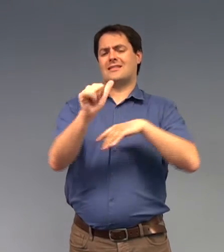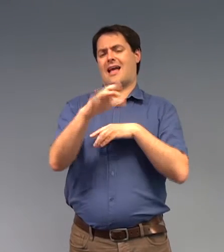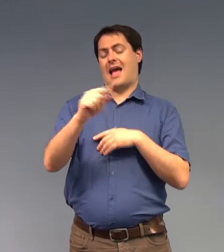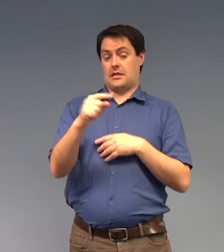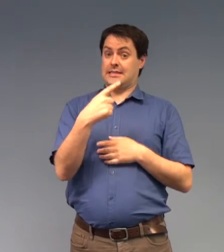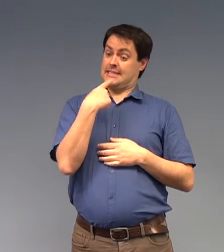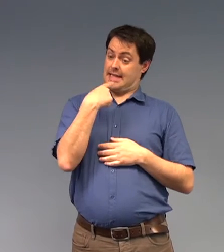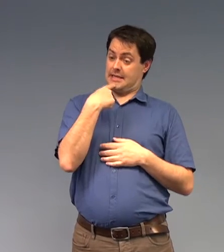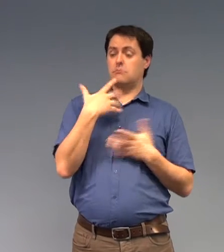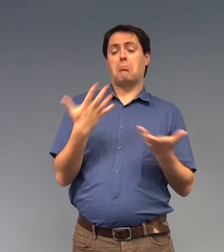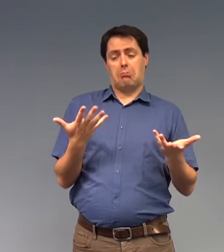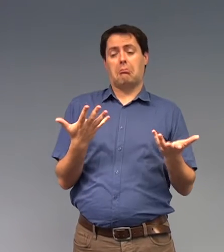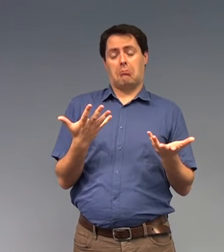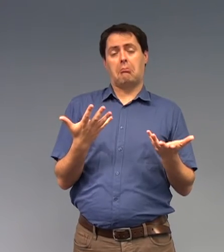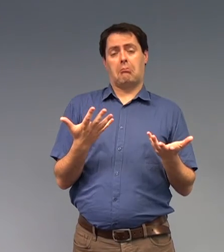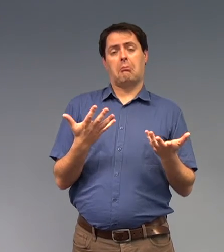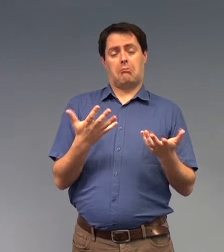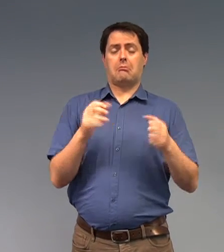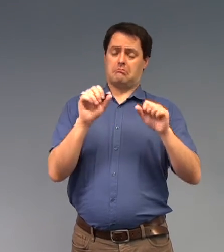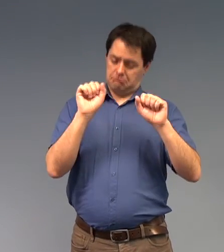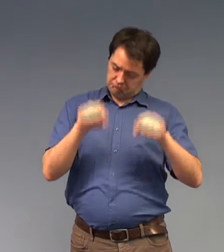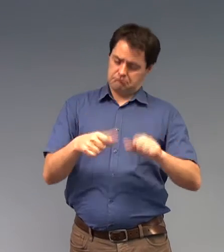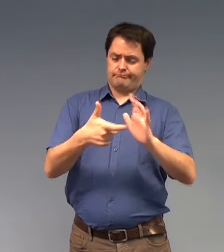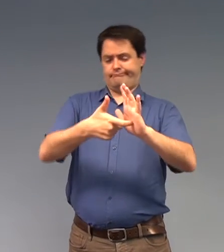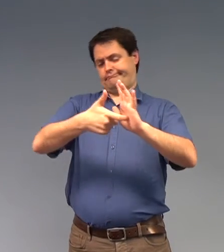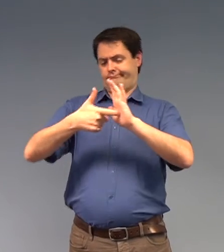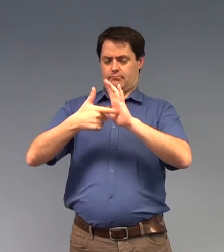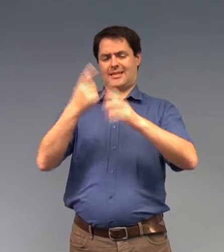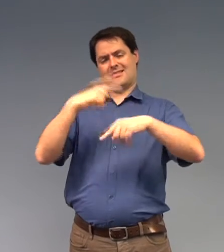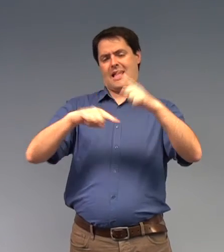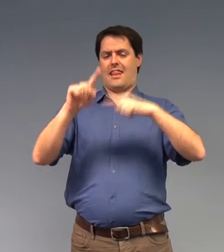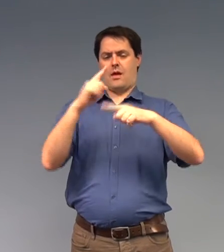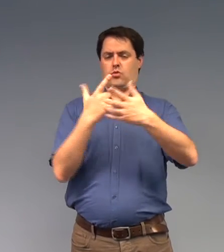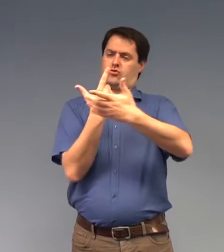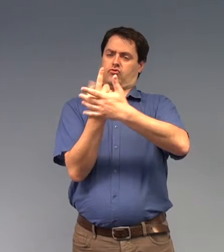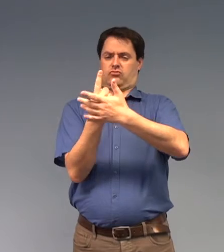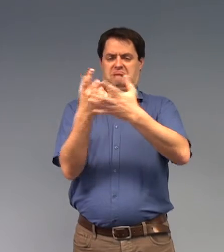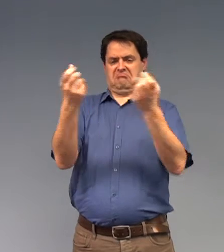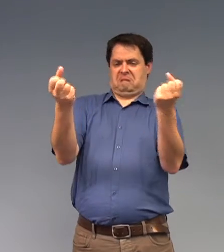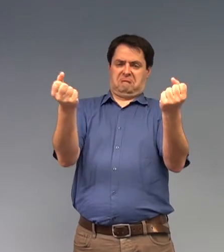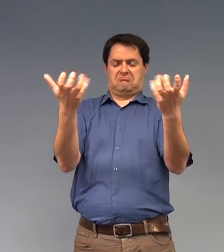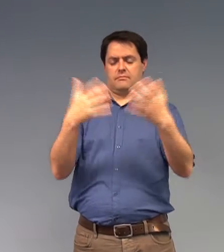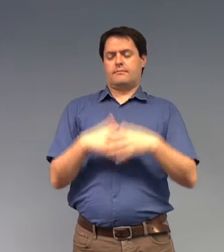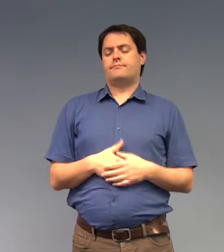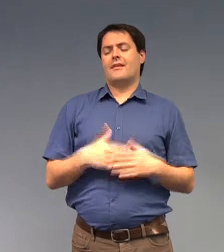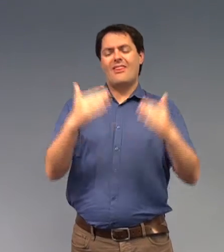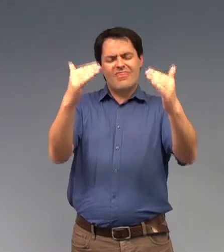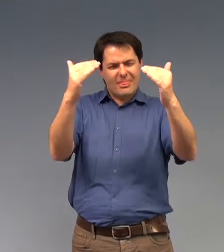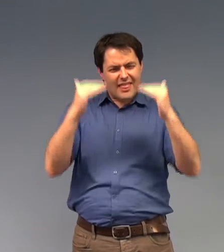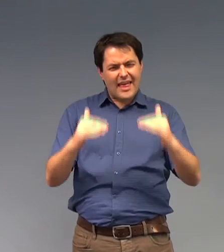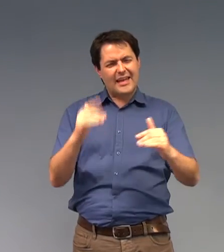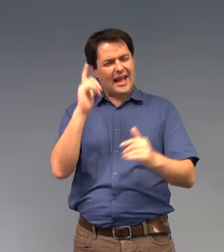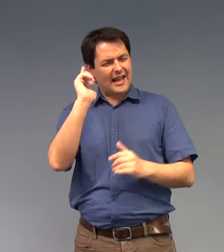which said that sign language was required to be on television.